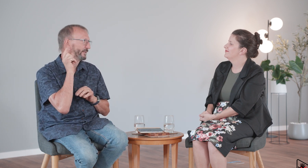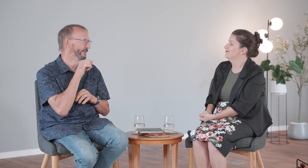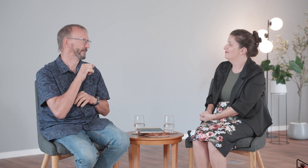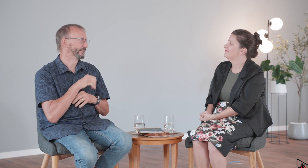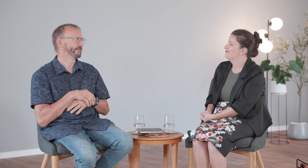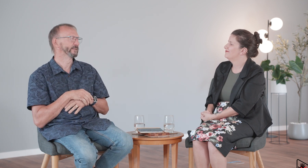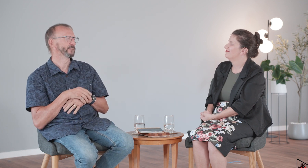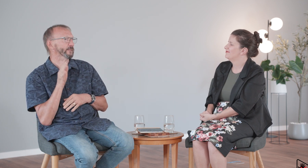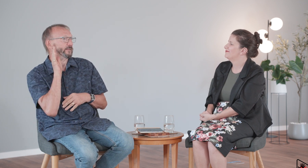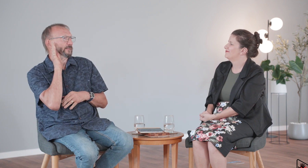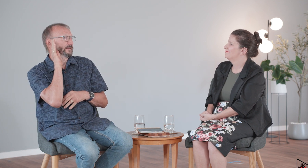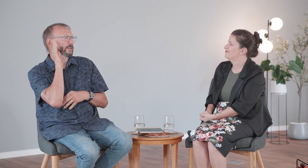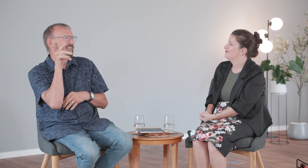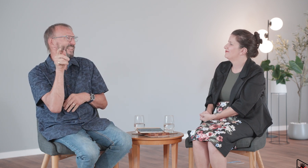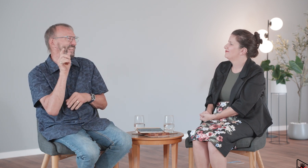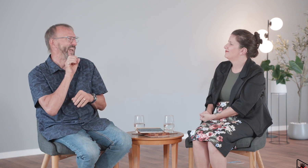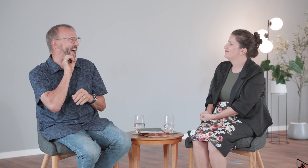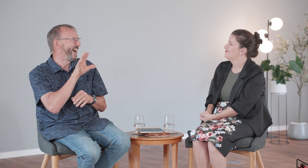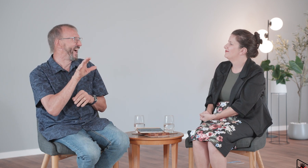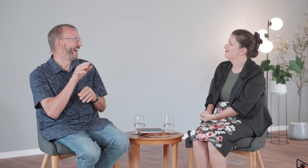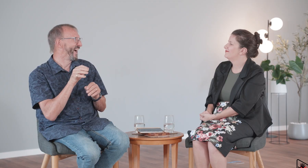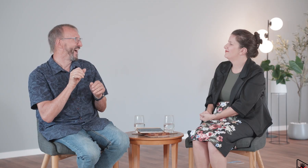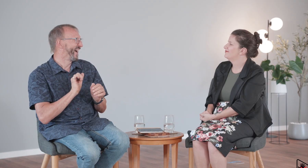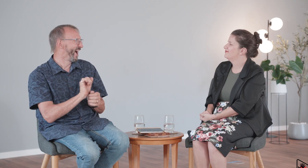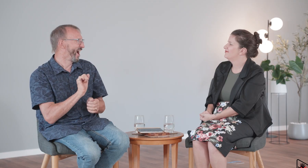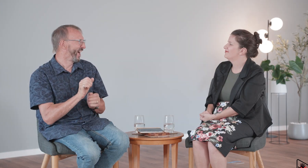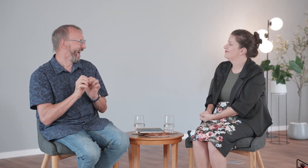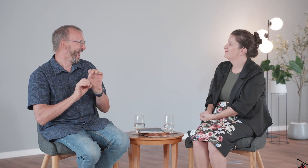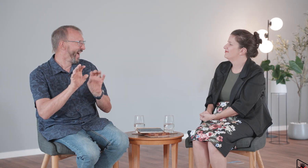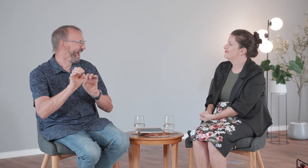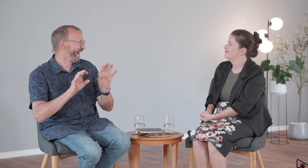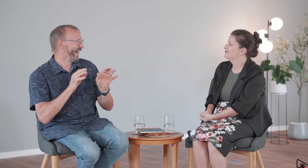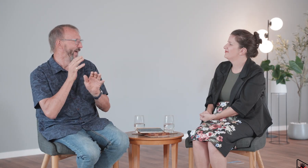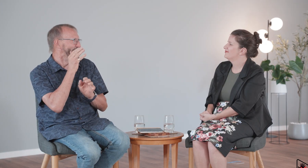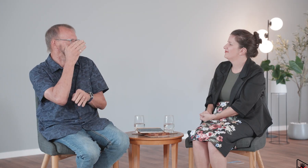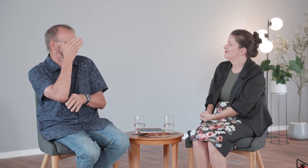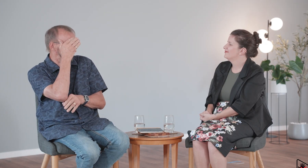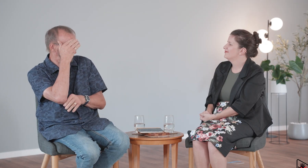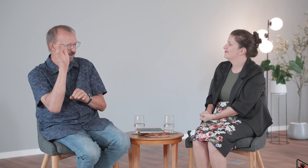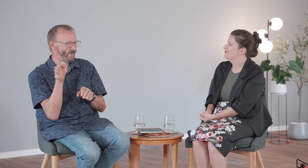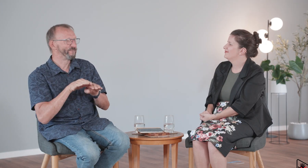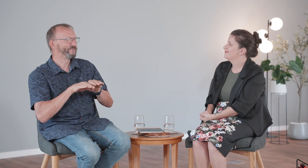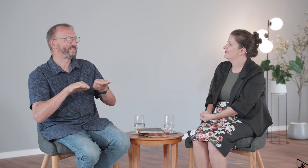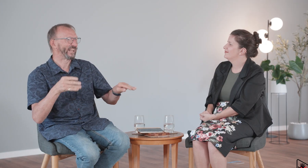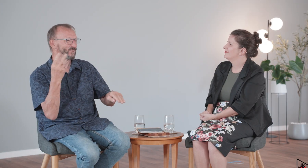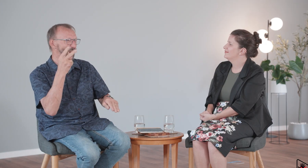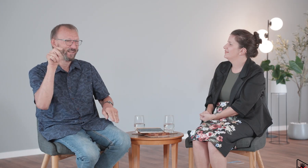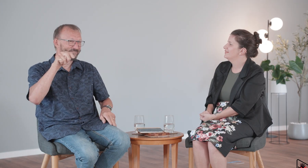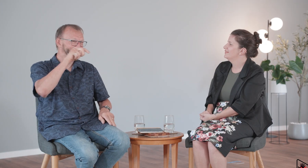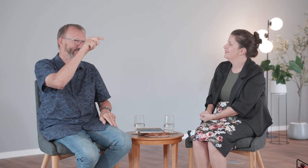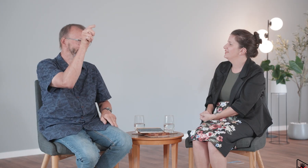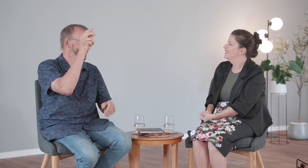wife is hearing, of course. And she heard this horn blaring into the early morning. Everyone